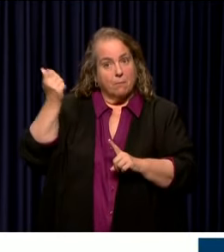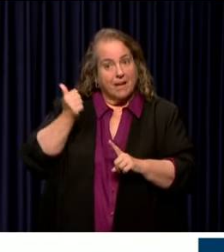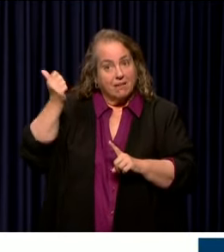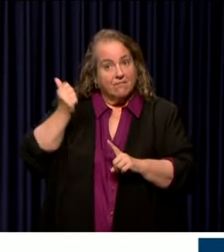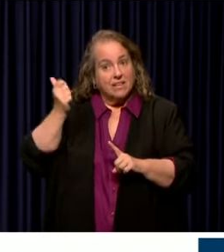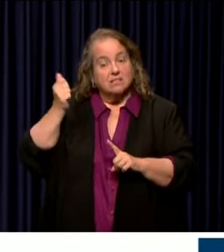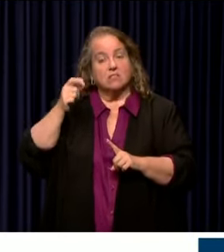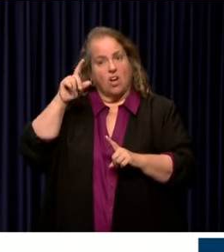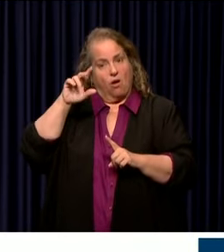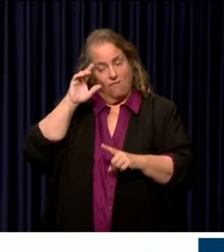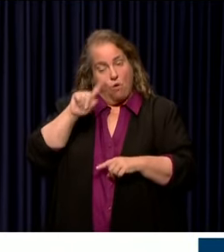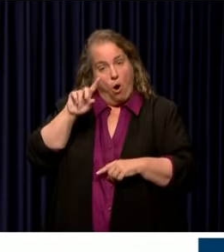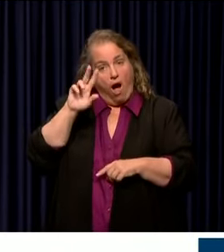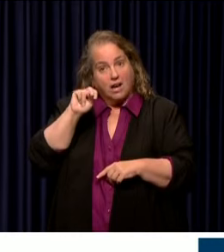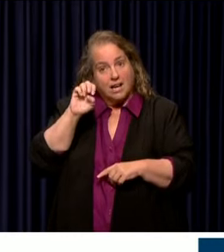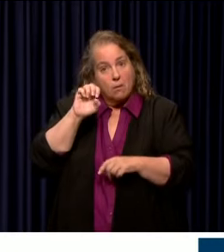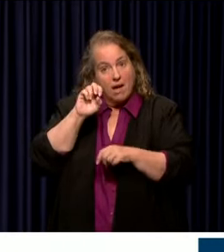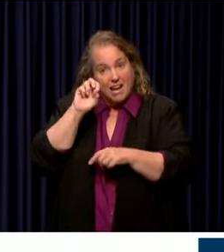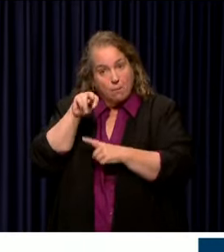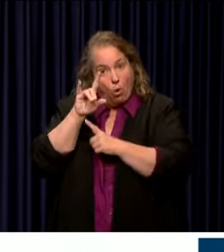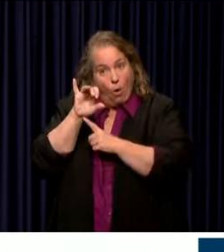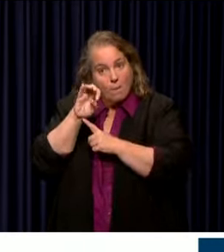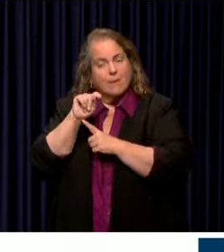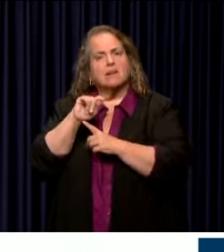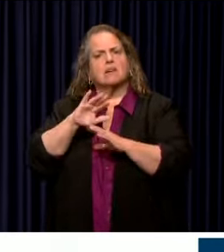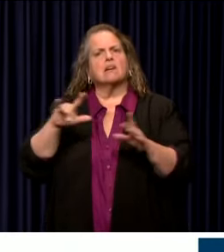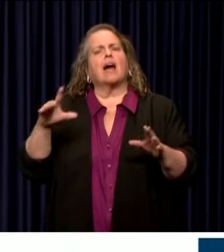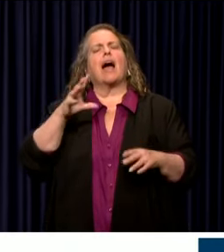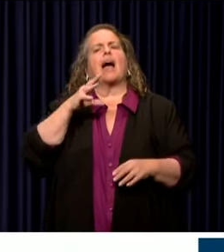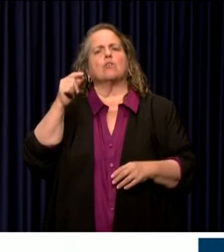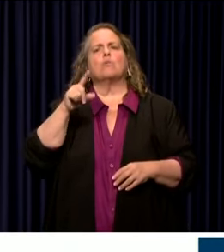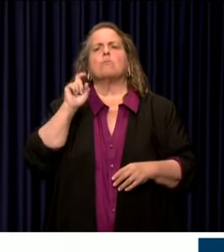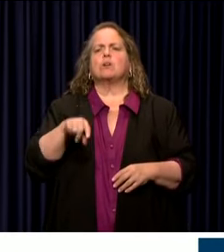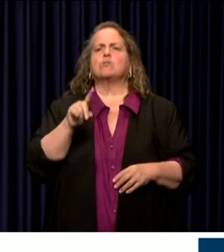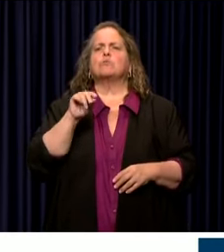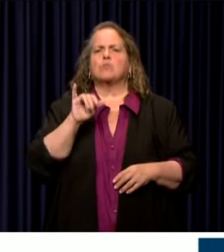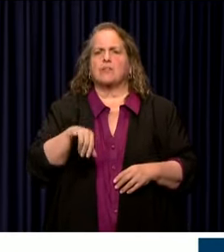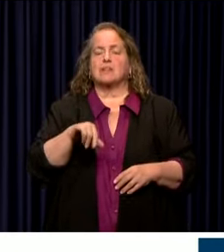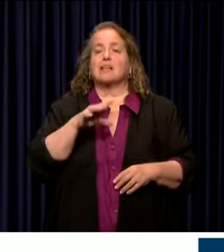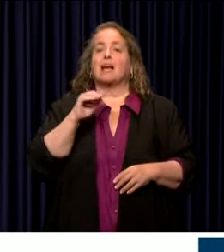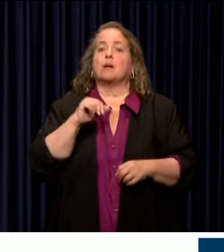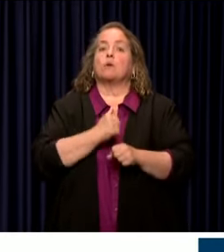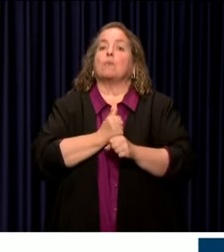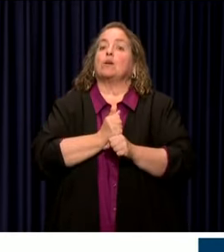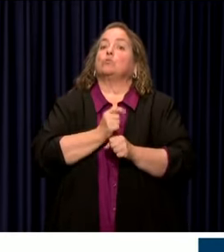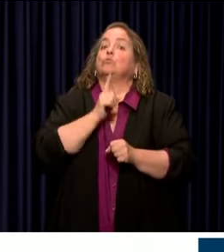WE WENT UP ONE IN THE RANKINGS. WE ARE NOW I THINK 16th IN THE